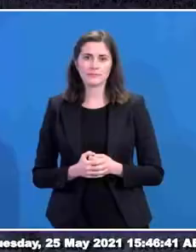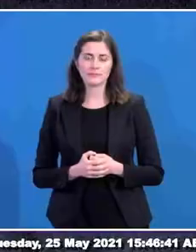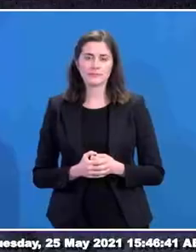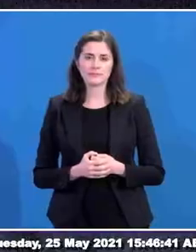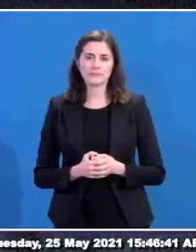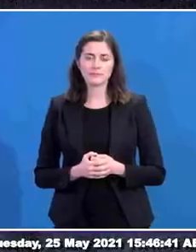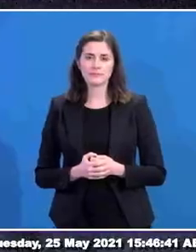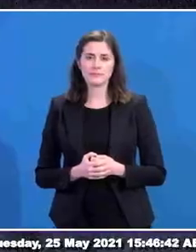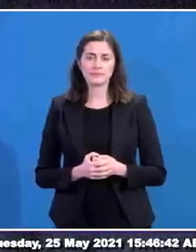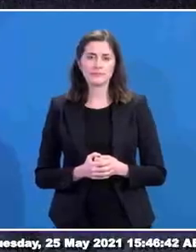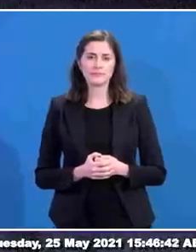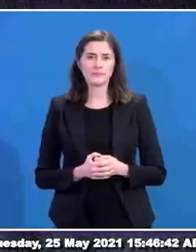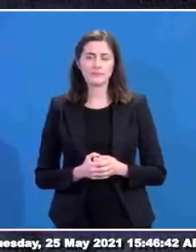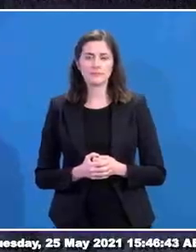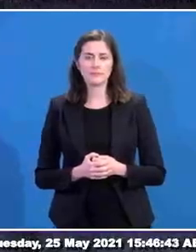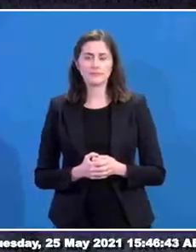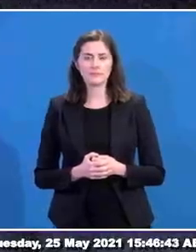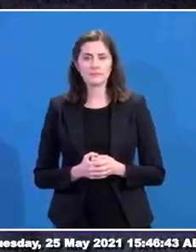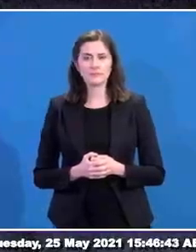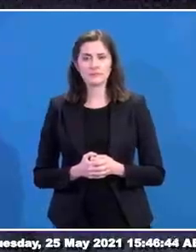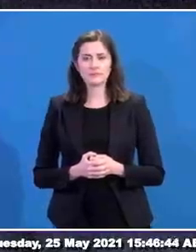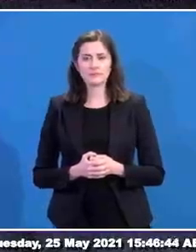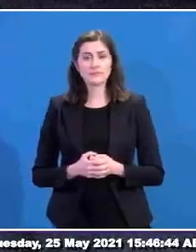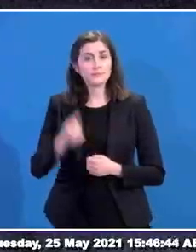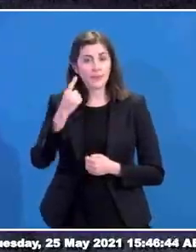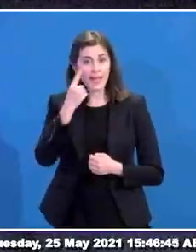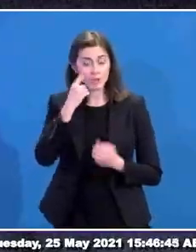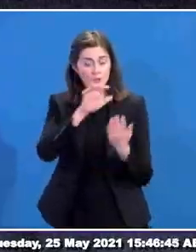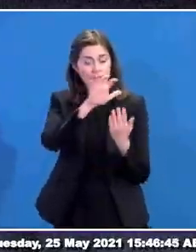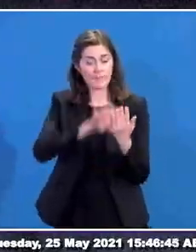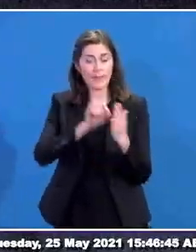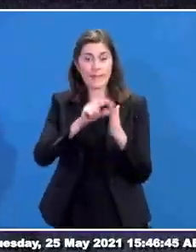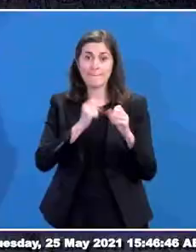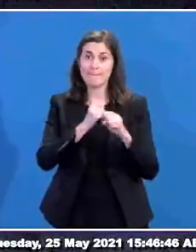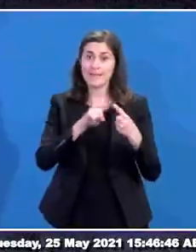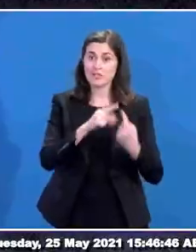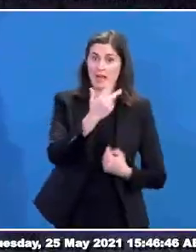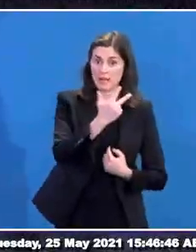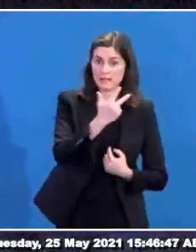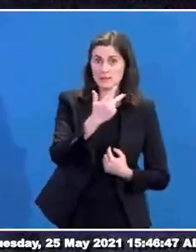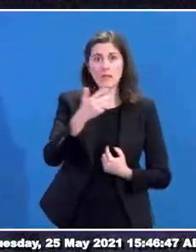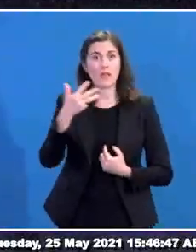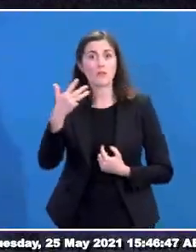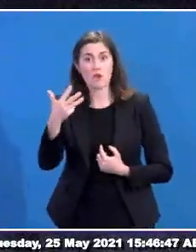And in particular to pages eight and nine of this report, and Ms Eastman has